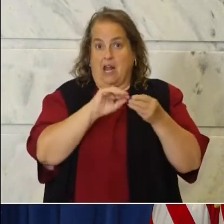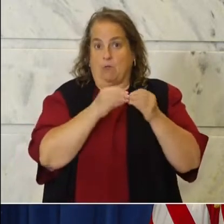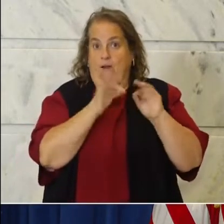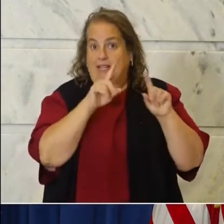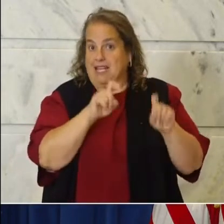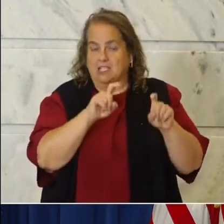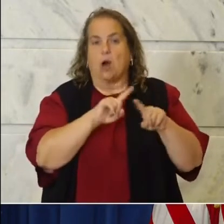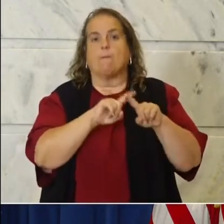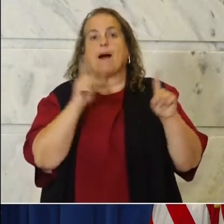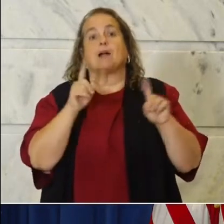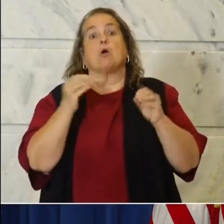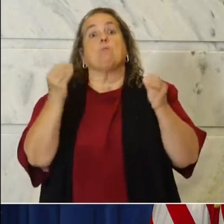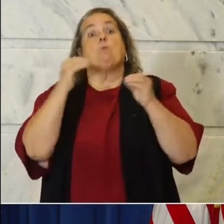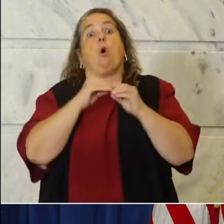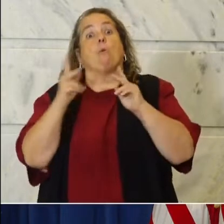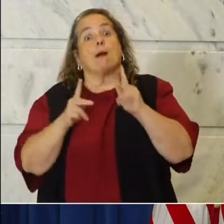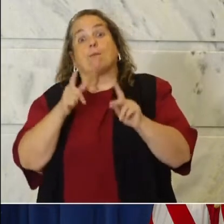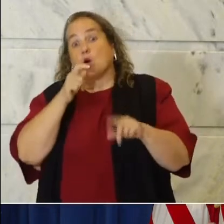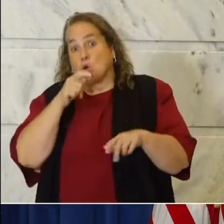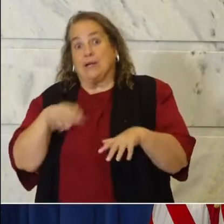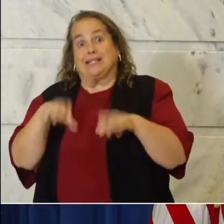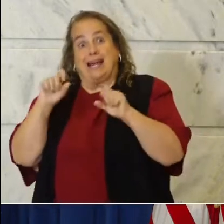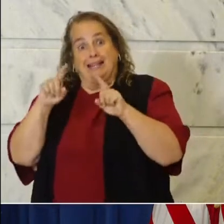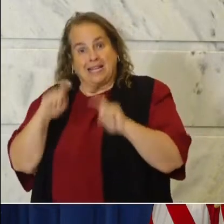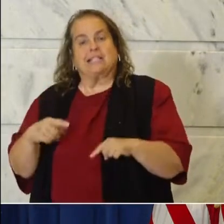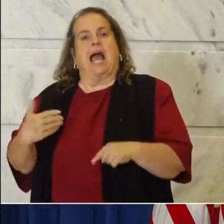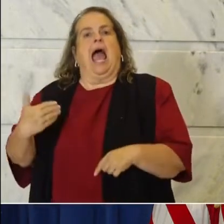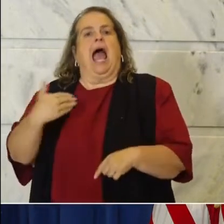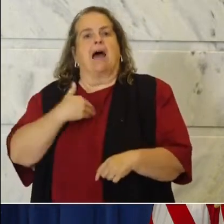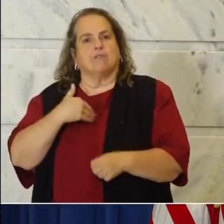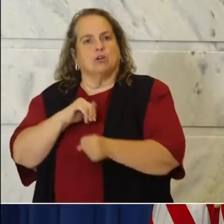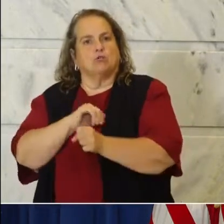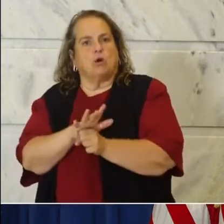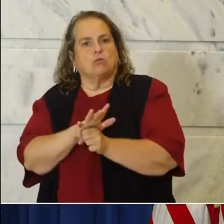tested are showing positive results, which is what we know. We're seeing